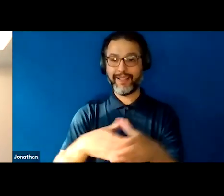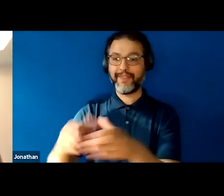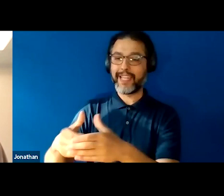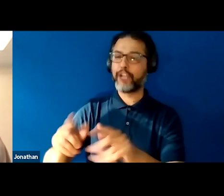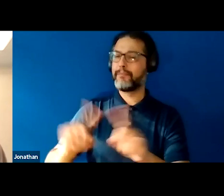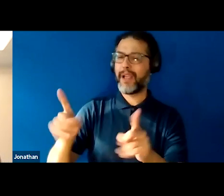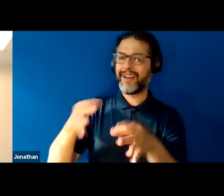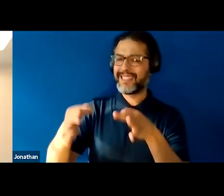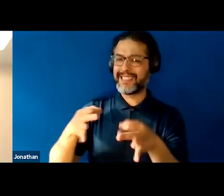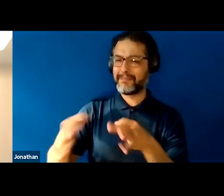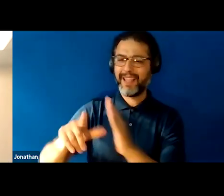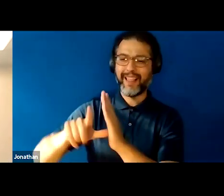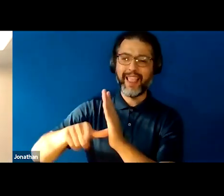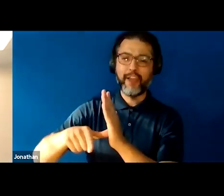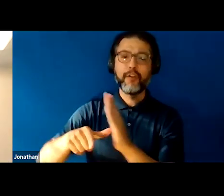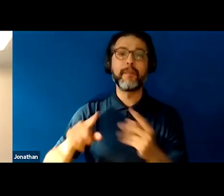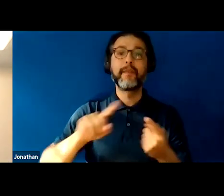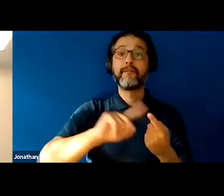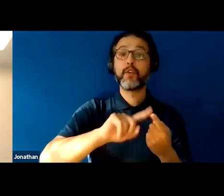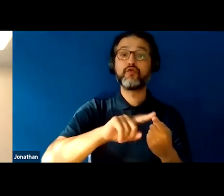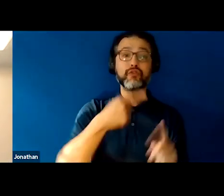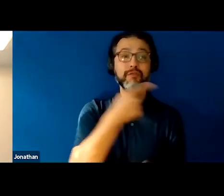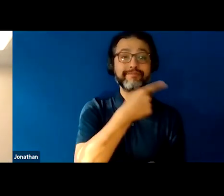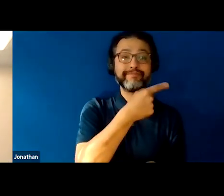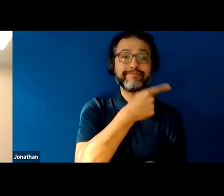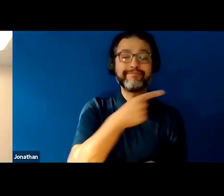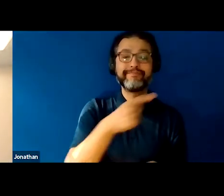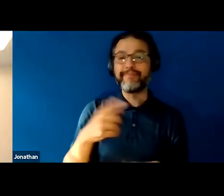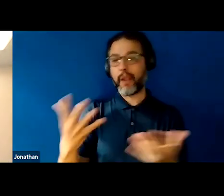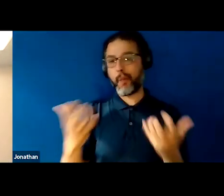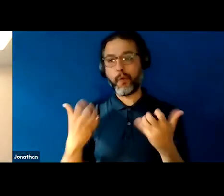So what we have here on the screen is to locate Gallaudet within the District of Columbia,